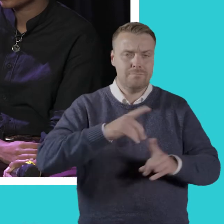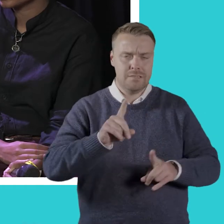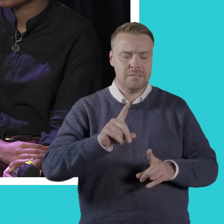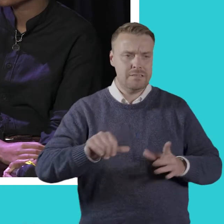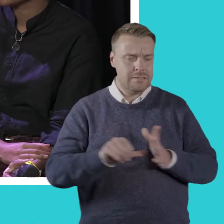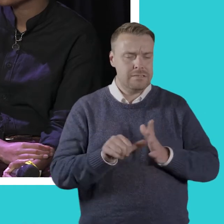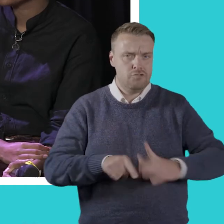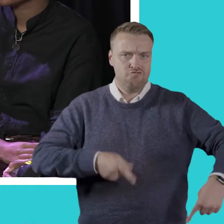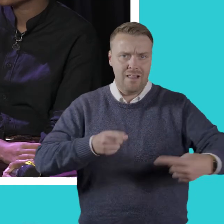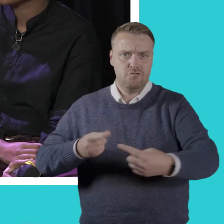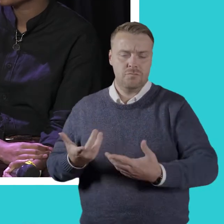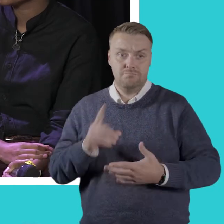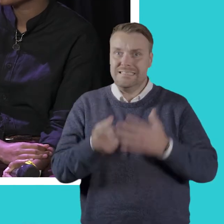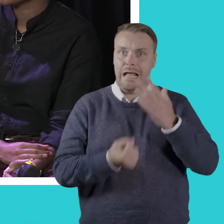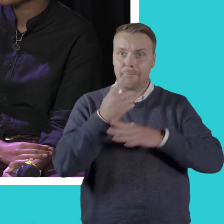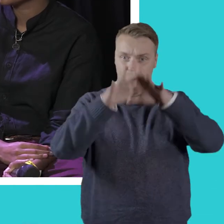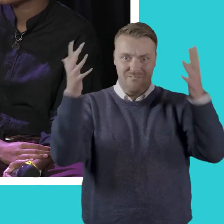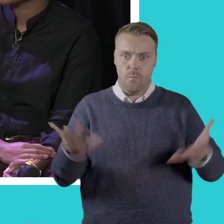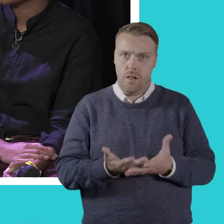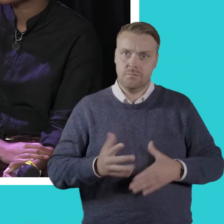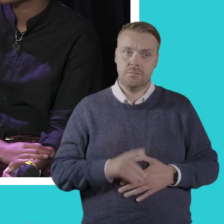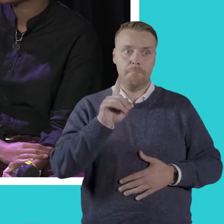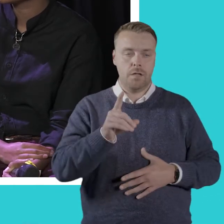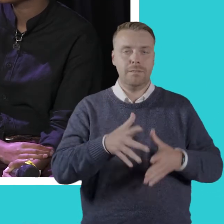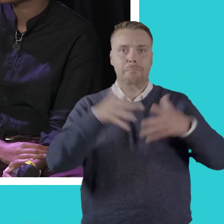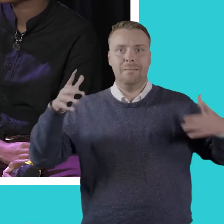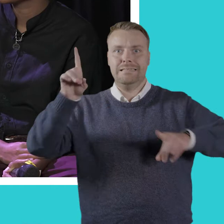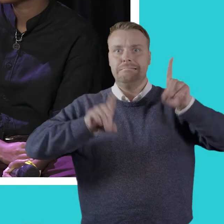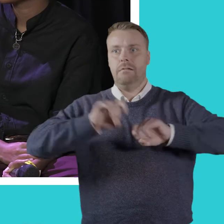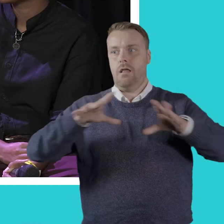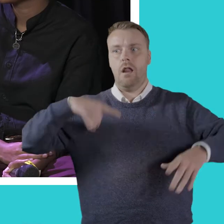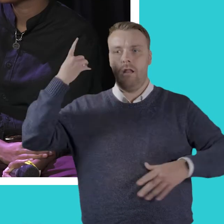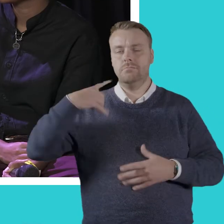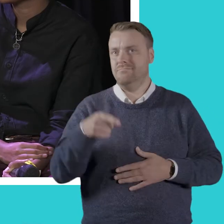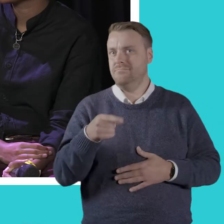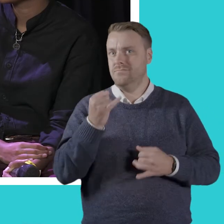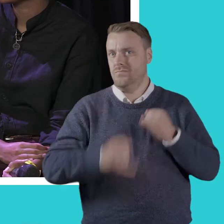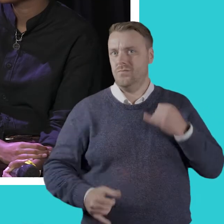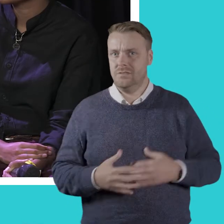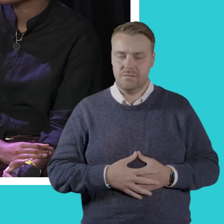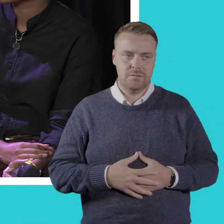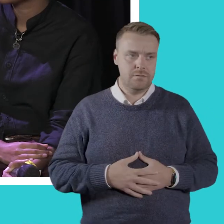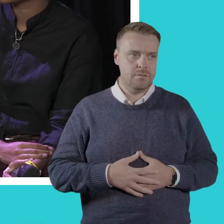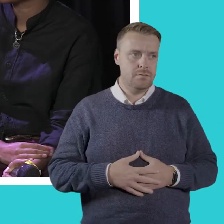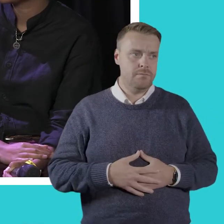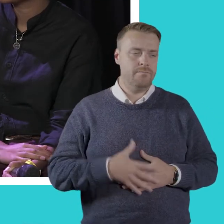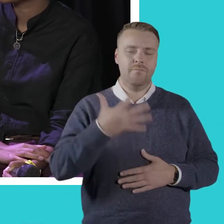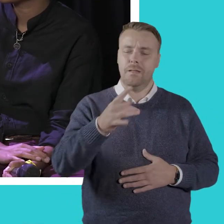to find all over the world but especially in bigger cities like London and also for younger people when you haven't kind of been through all these stages of life. I think